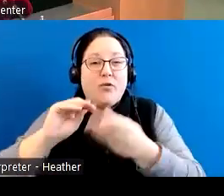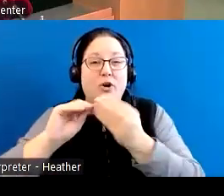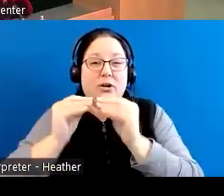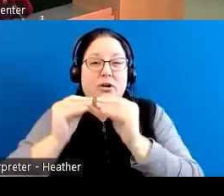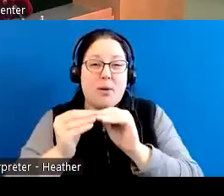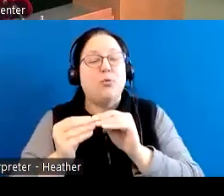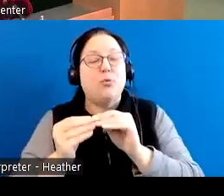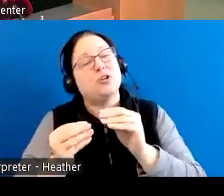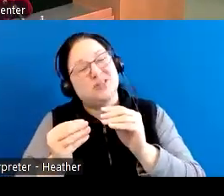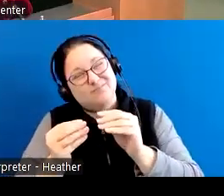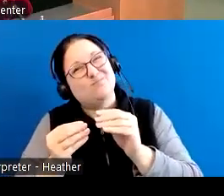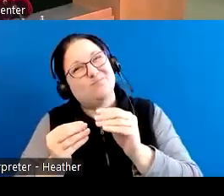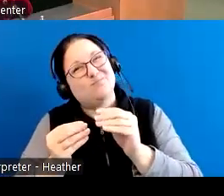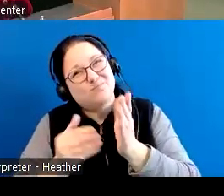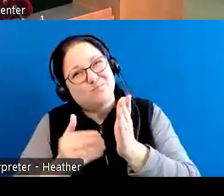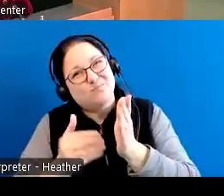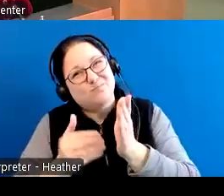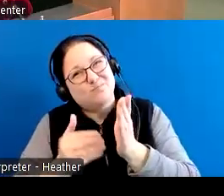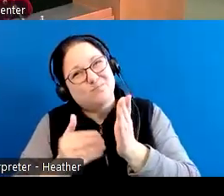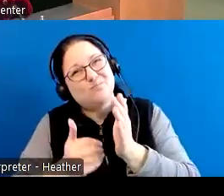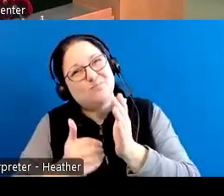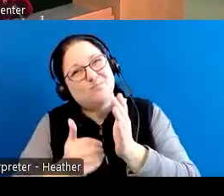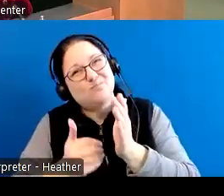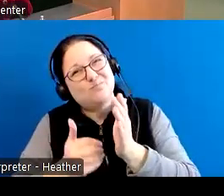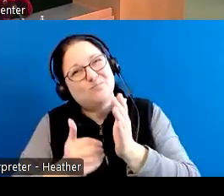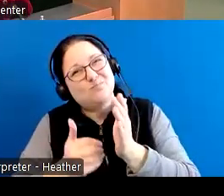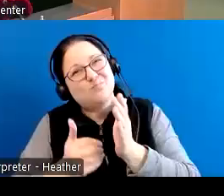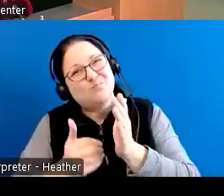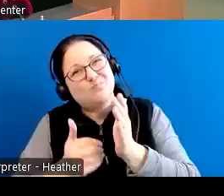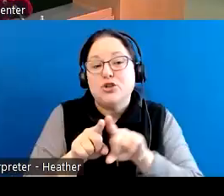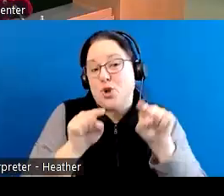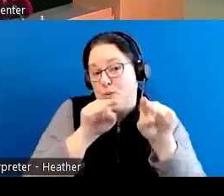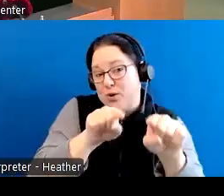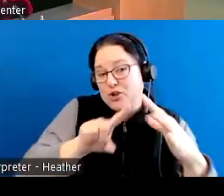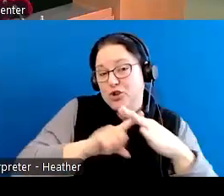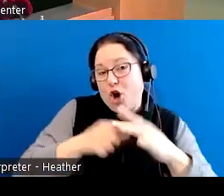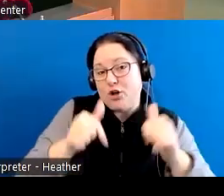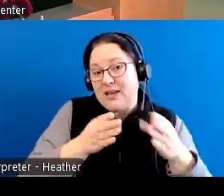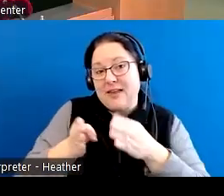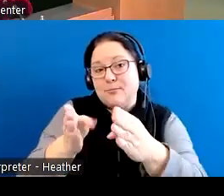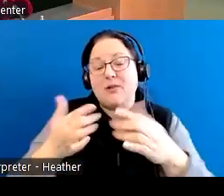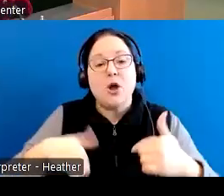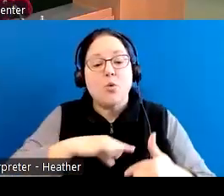with the implementation of this pathway, not only did have we decreased boarding um but we increased